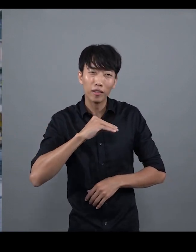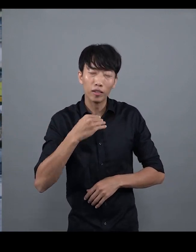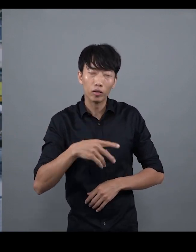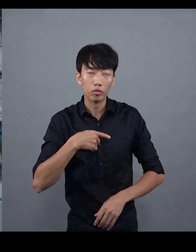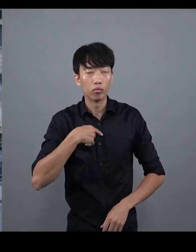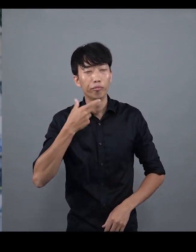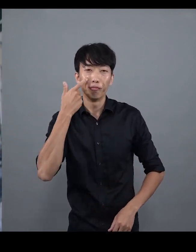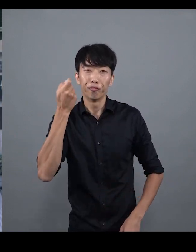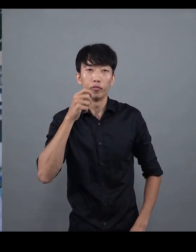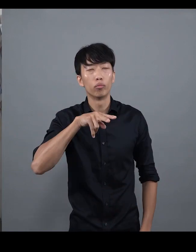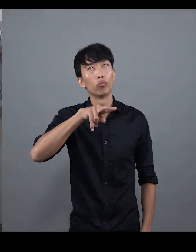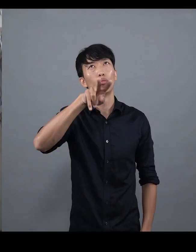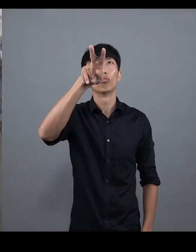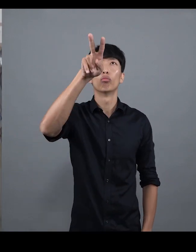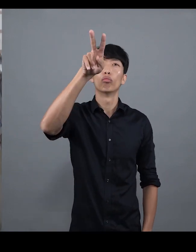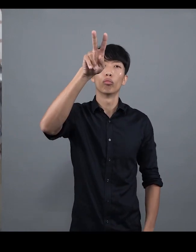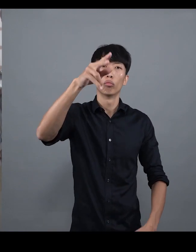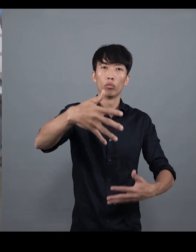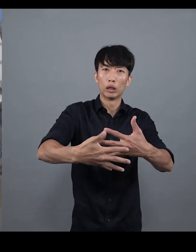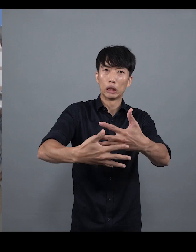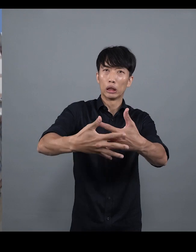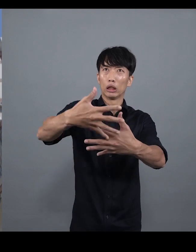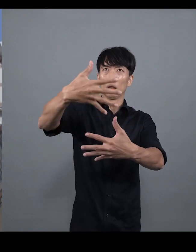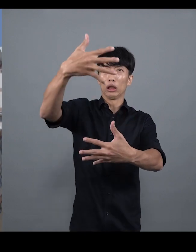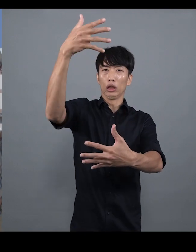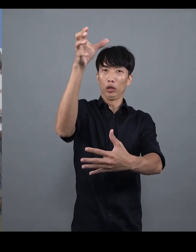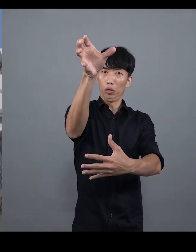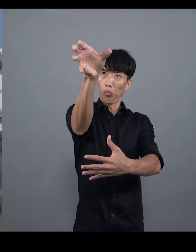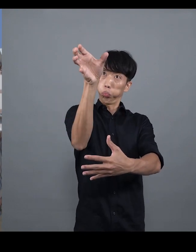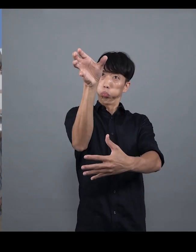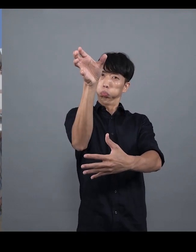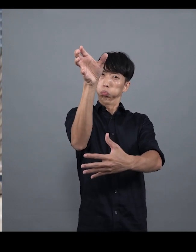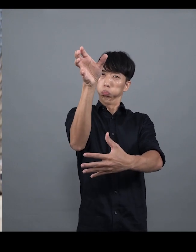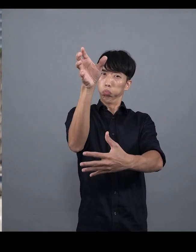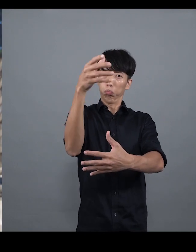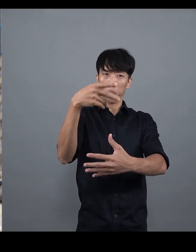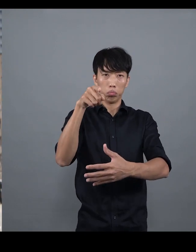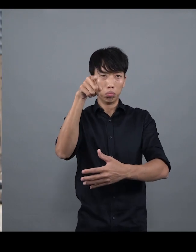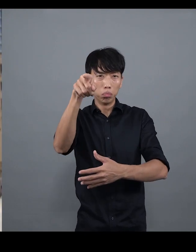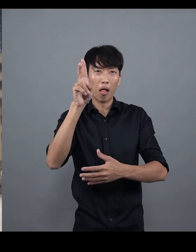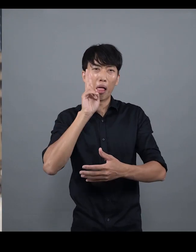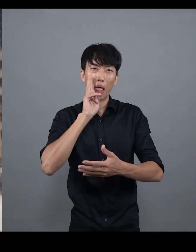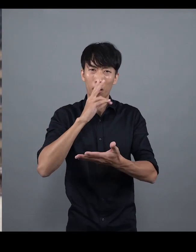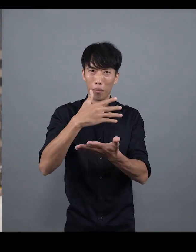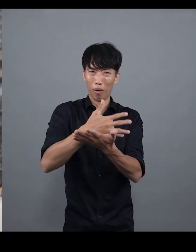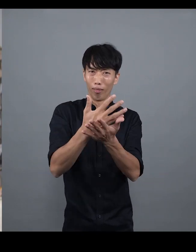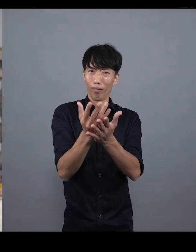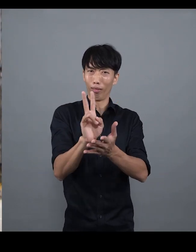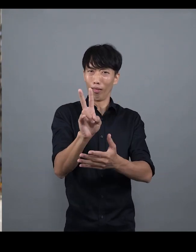When I looked up, I found this building to be an object of its own, standing out